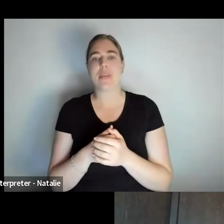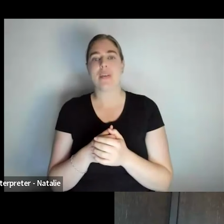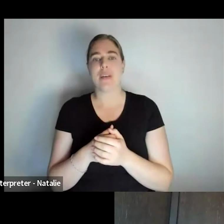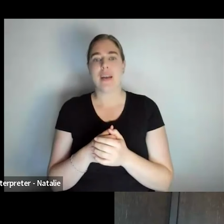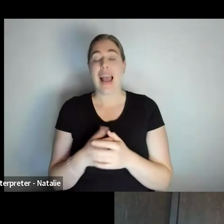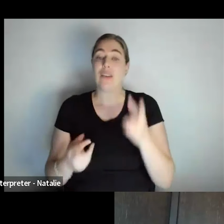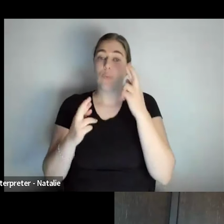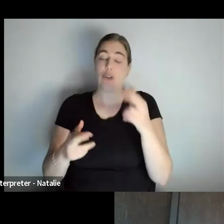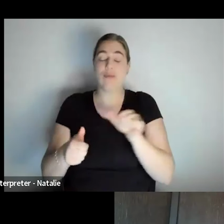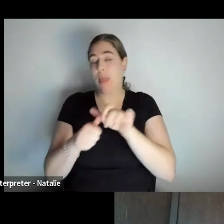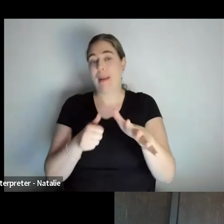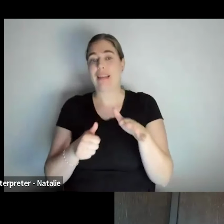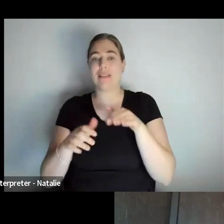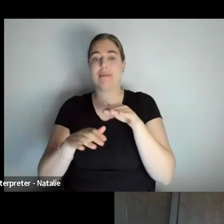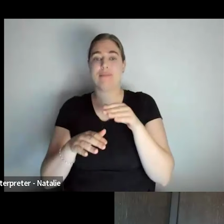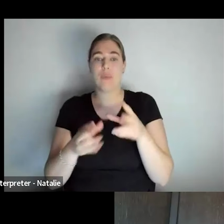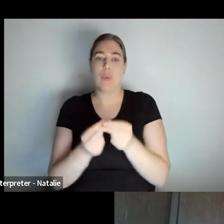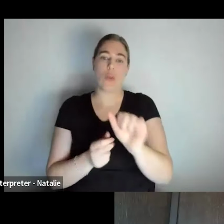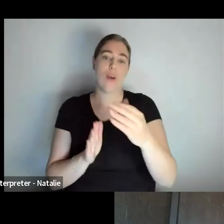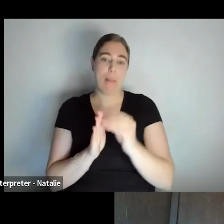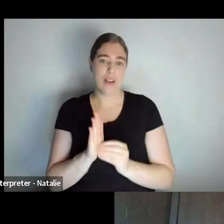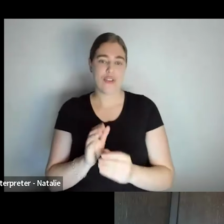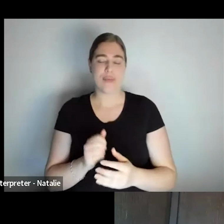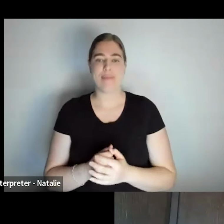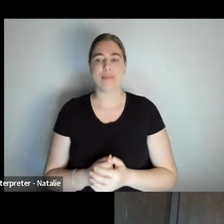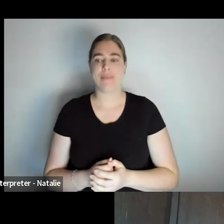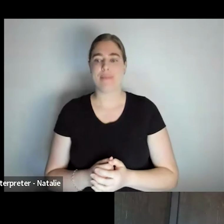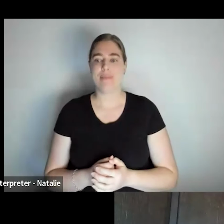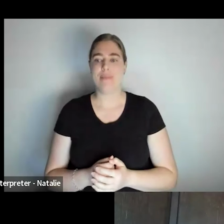the best with your applications. >> Thank you. And also, thank you so